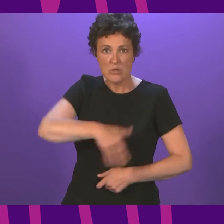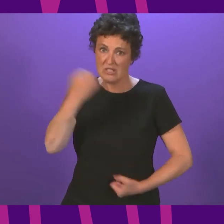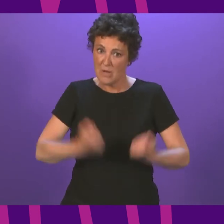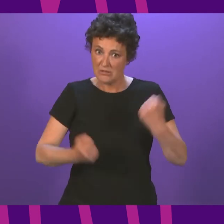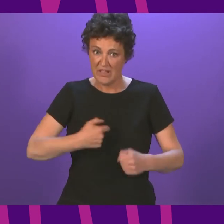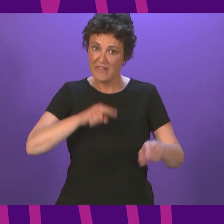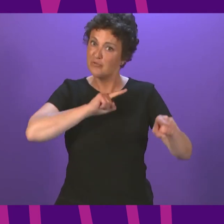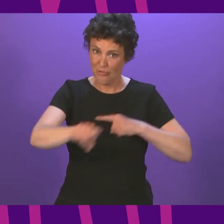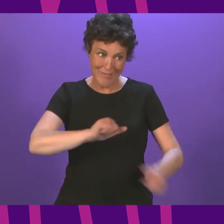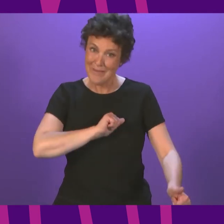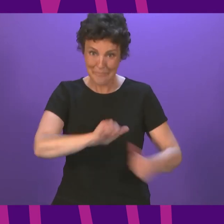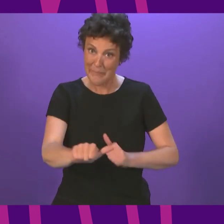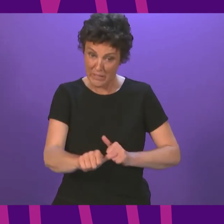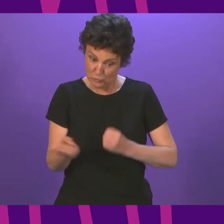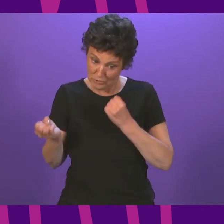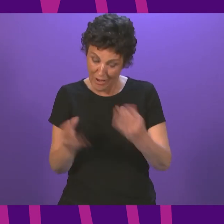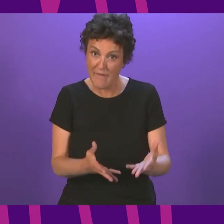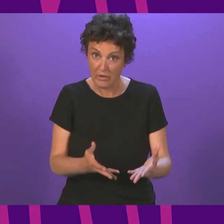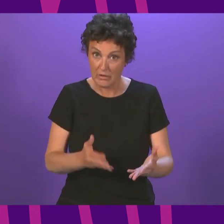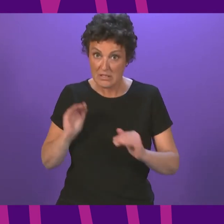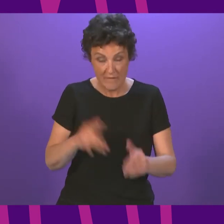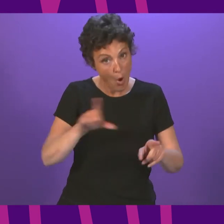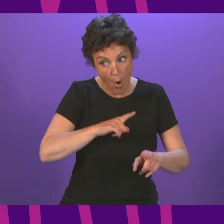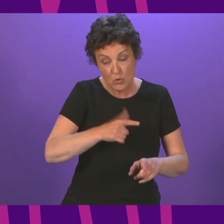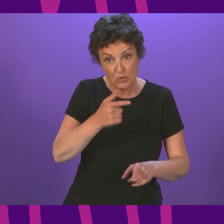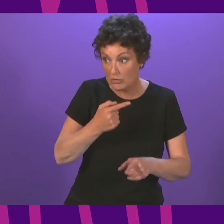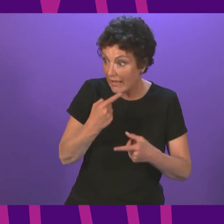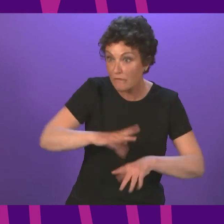a service in these difficult times and has given free transport to people working in